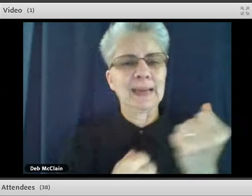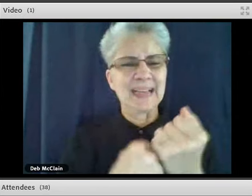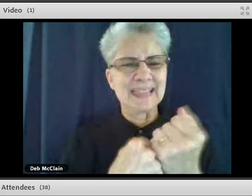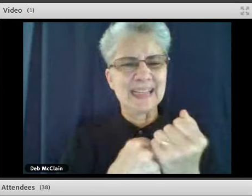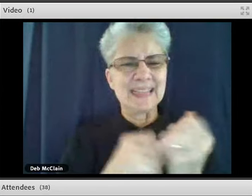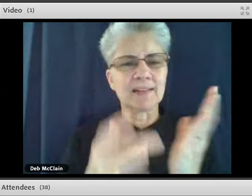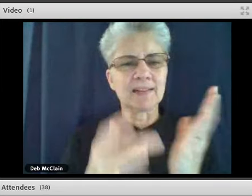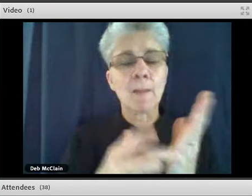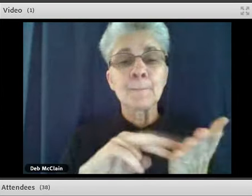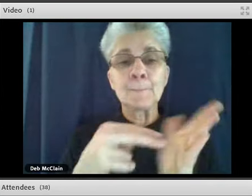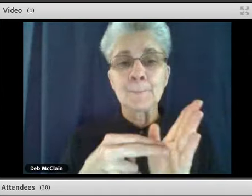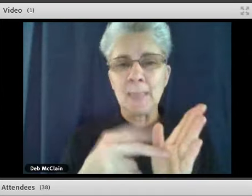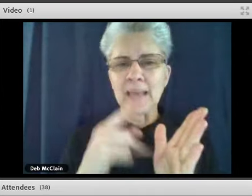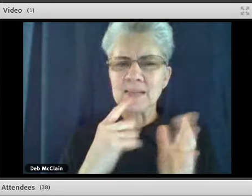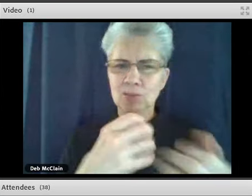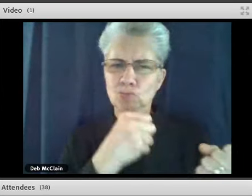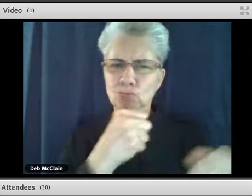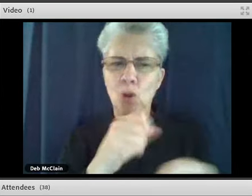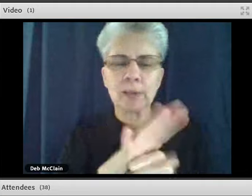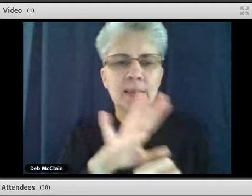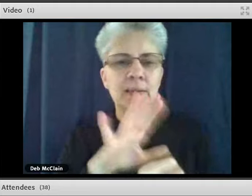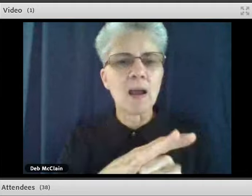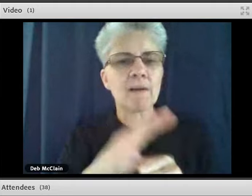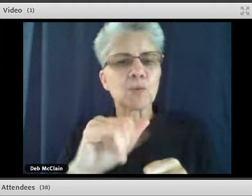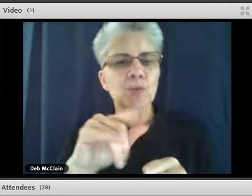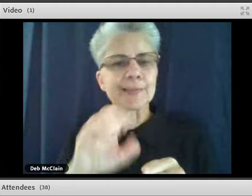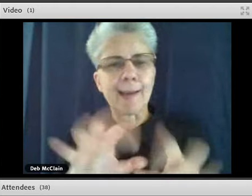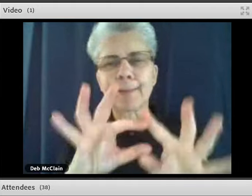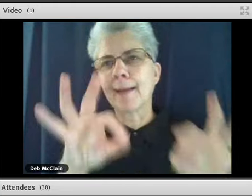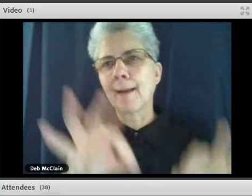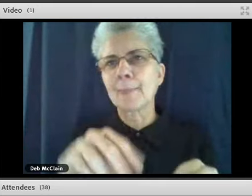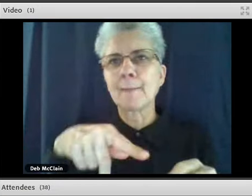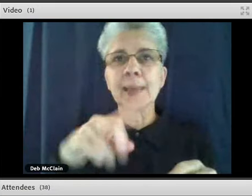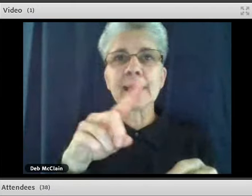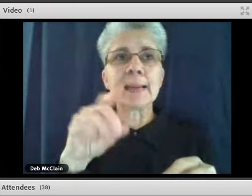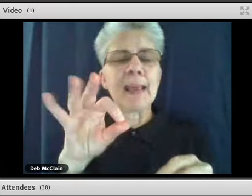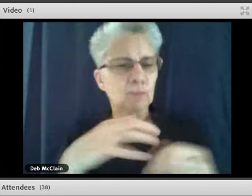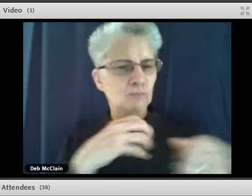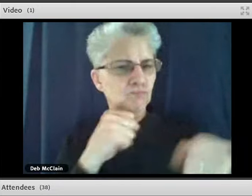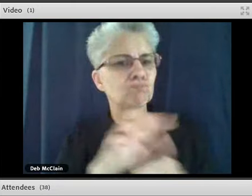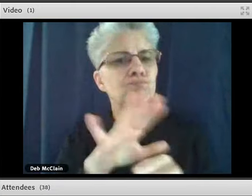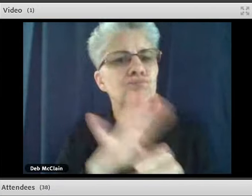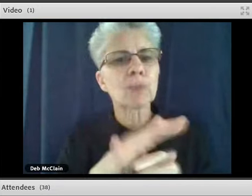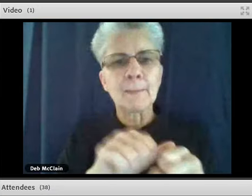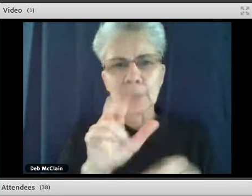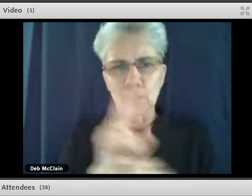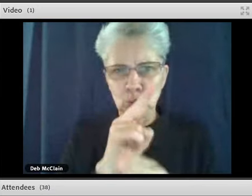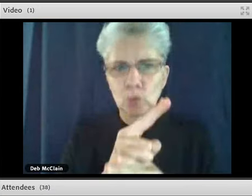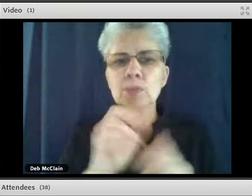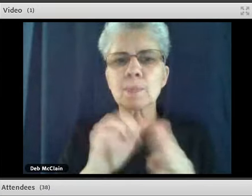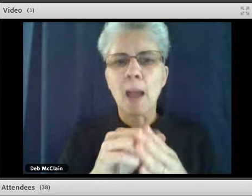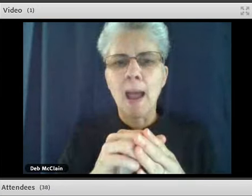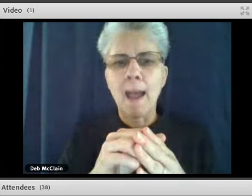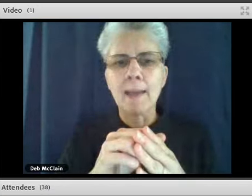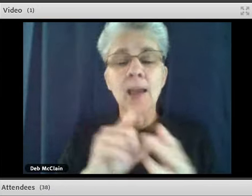So, it means that it's robust enough -- your site, or your document, or your PDF is robust enough that it can be used by a screen reader